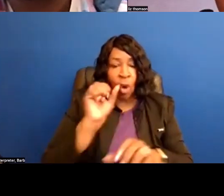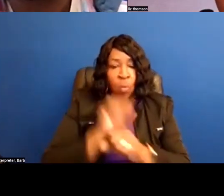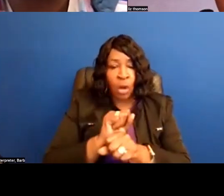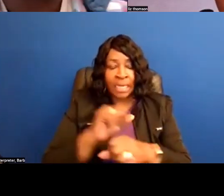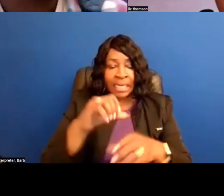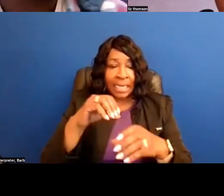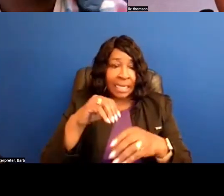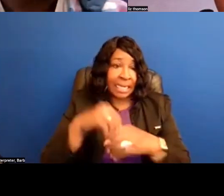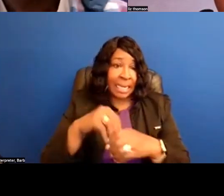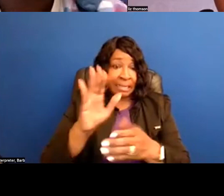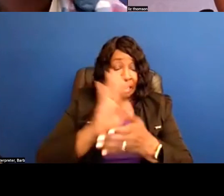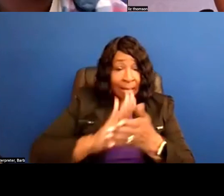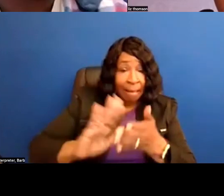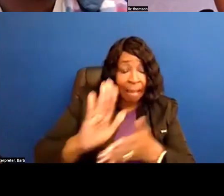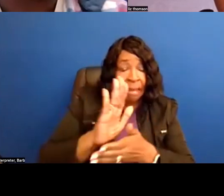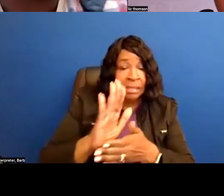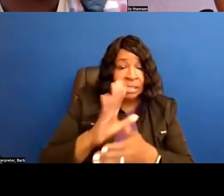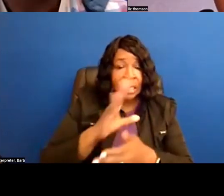and predominantly other cultural centers,